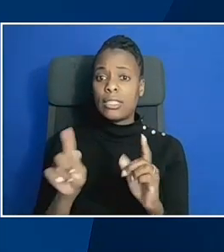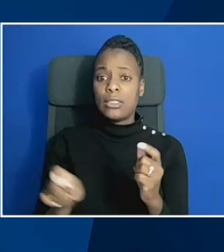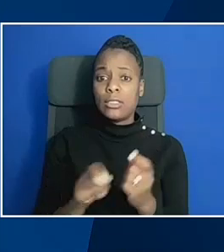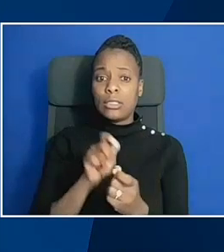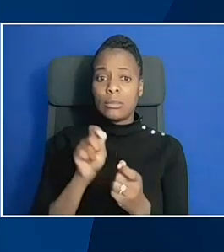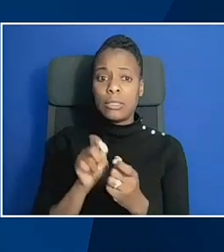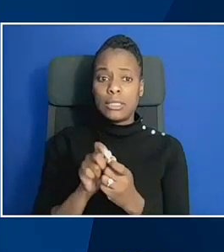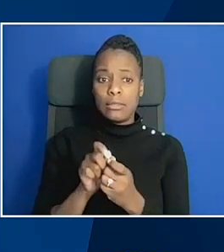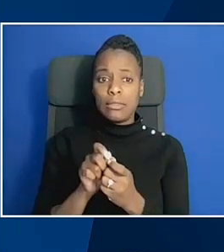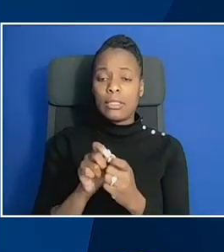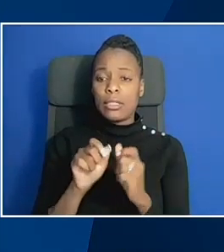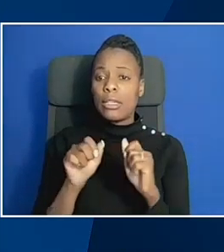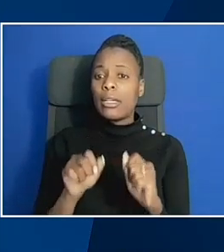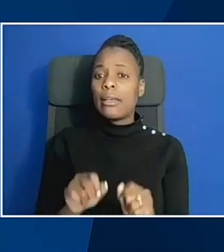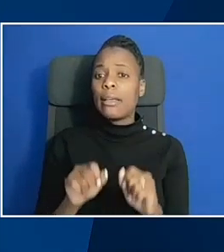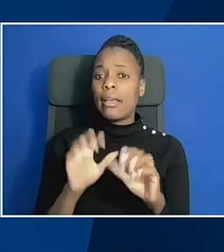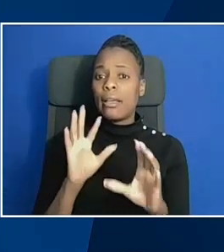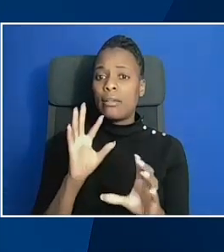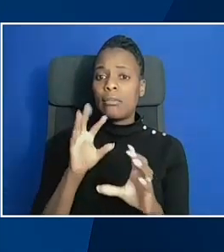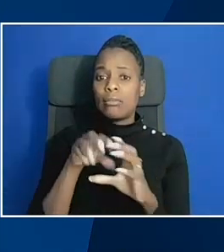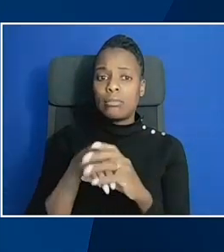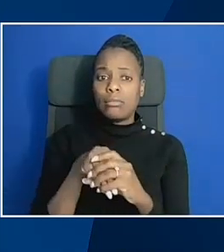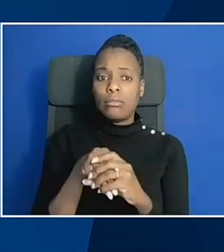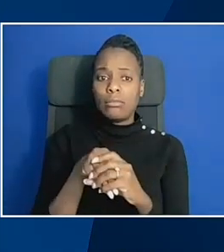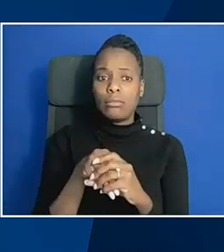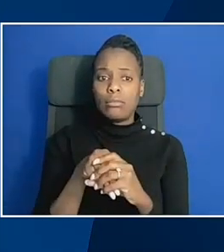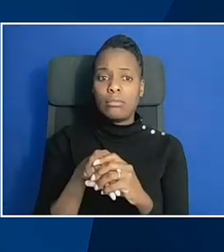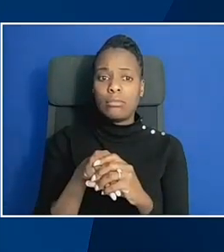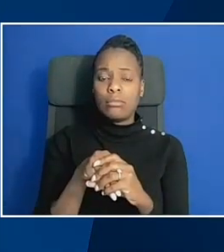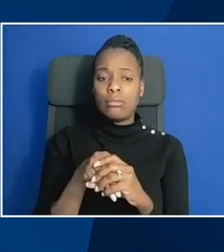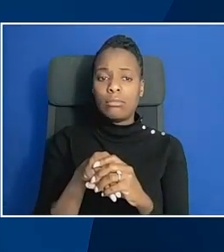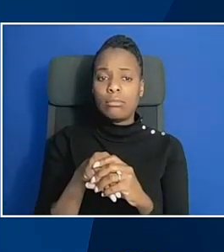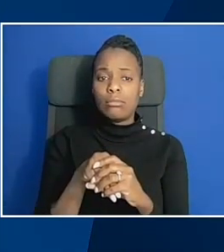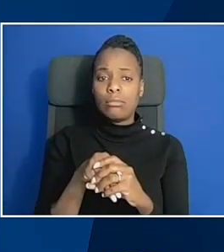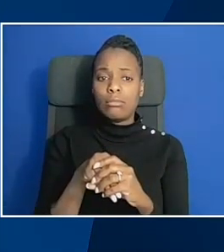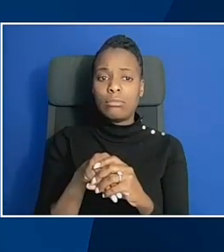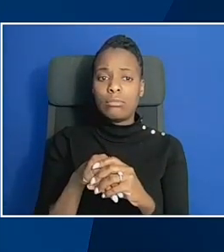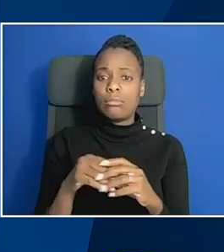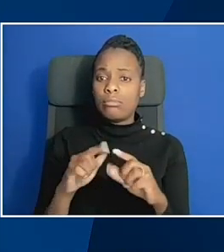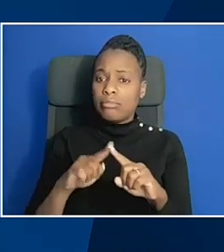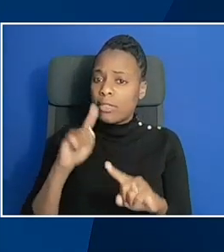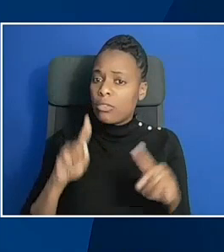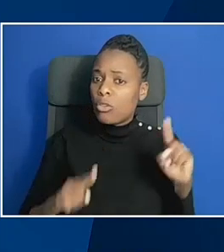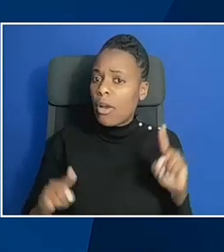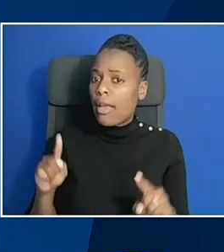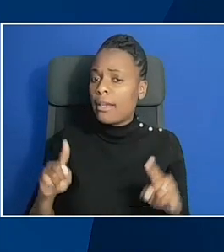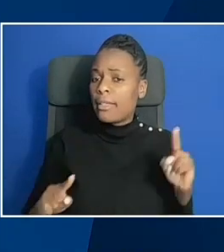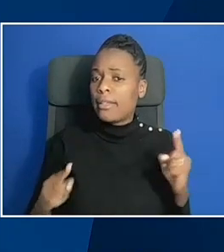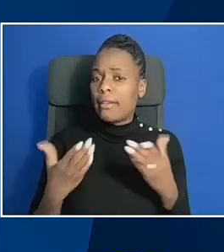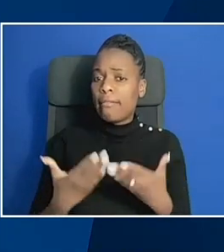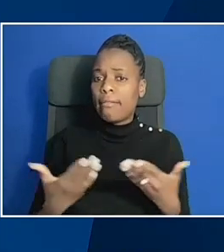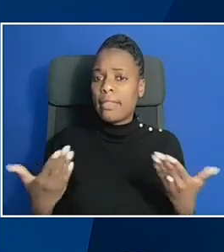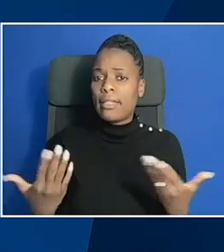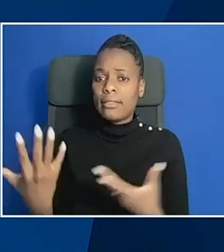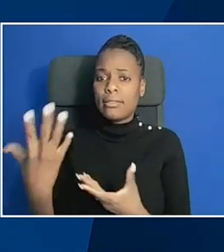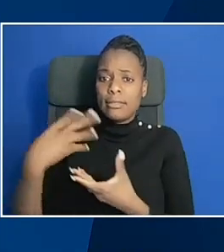able to encompass a variety of things. So if we're going to place some more